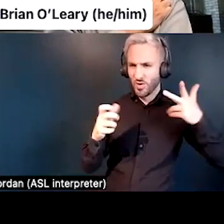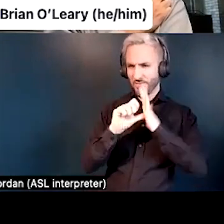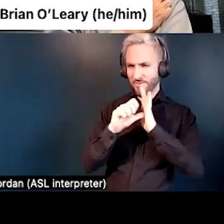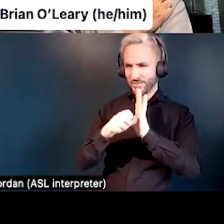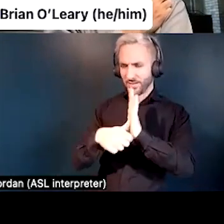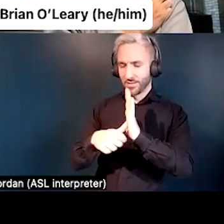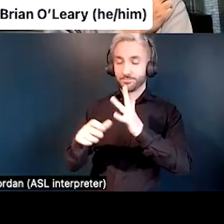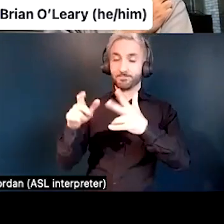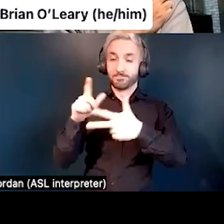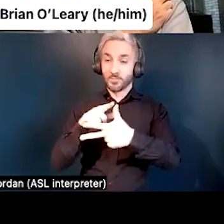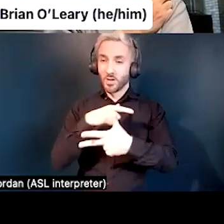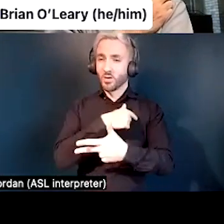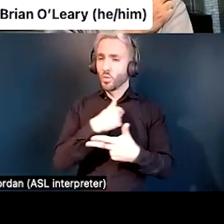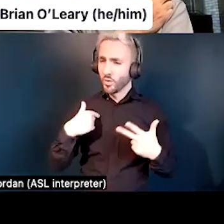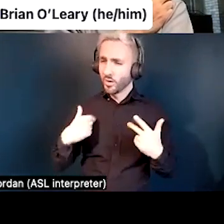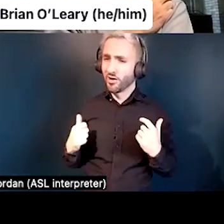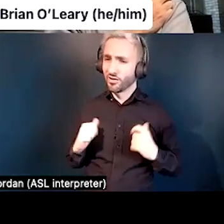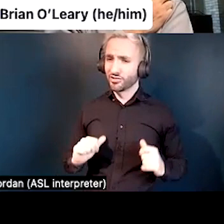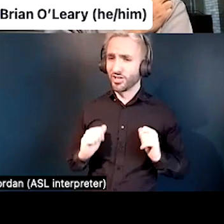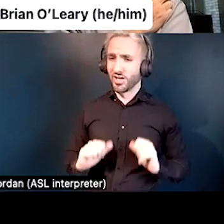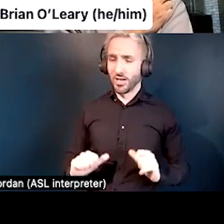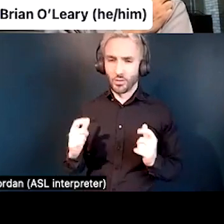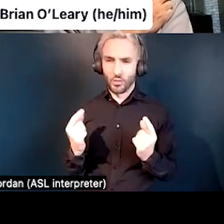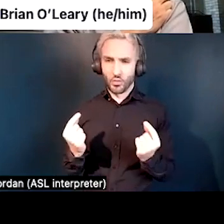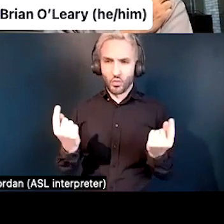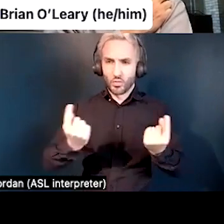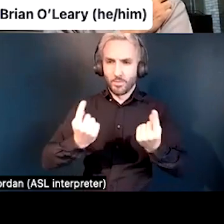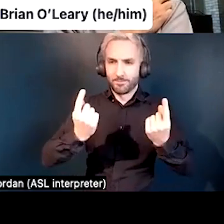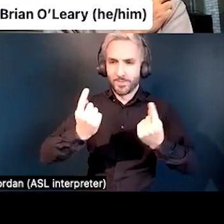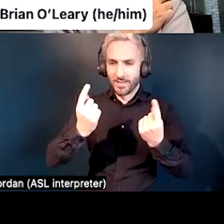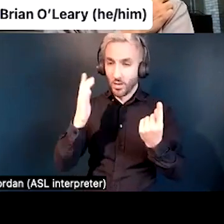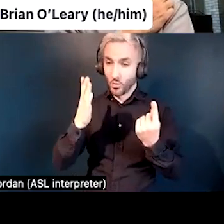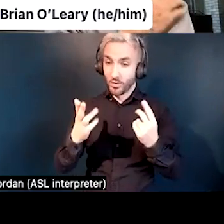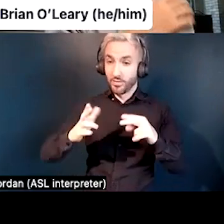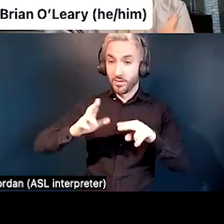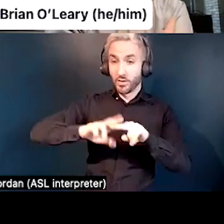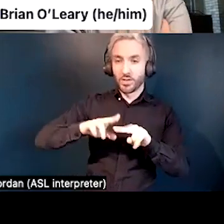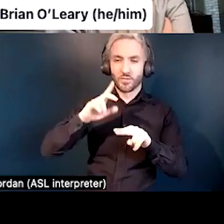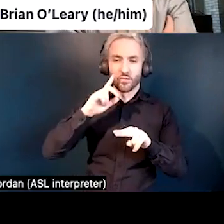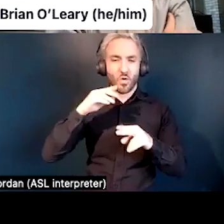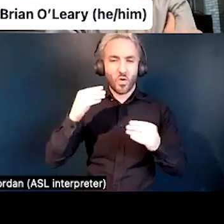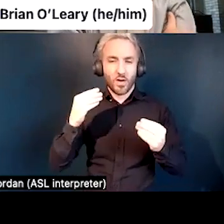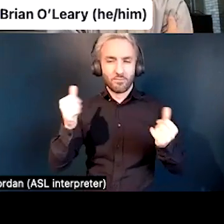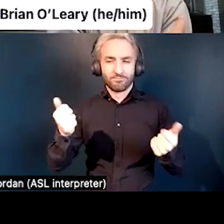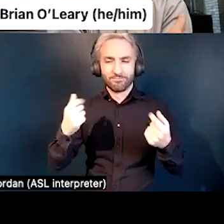are trying to do things that would increase the relative efficiency and the scalability